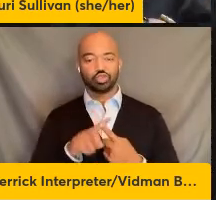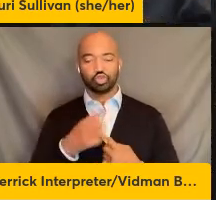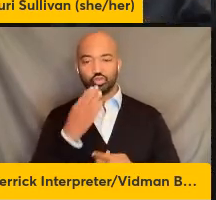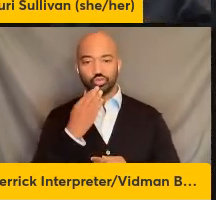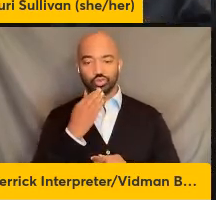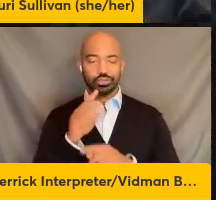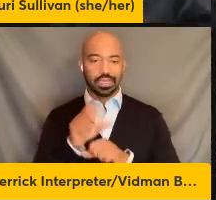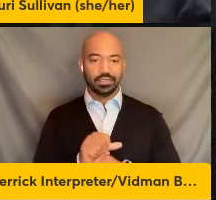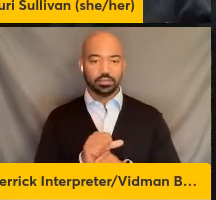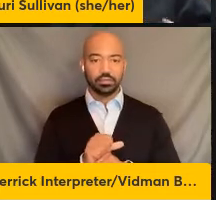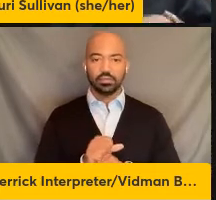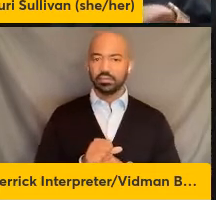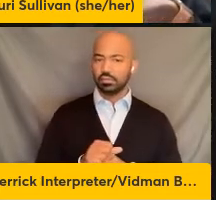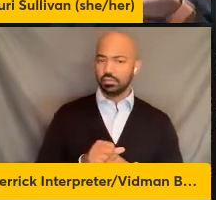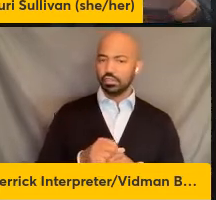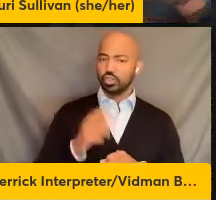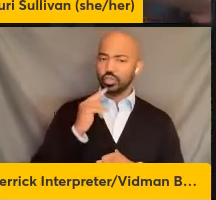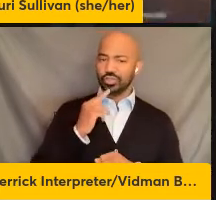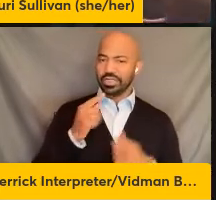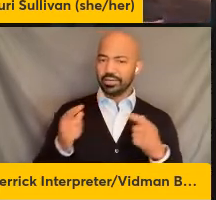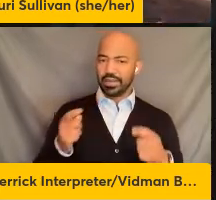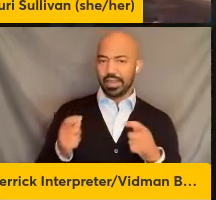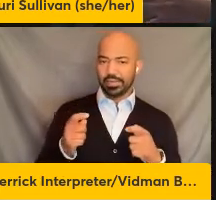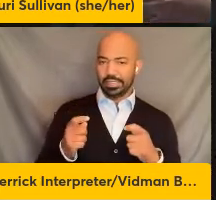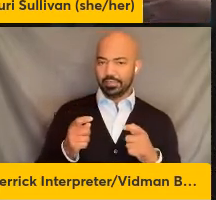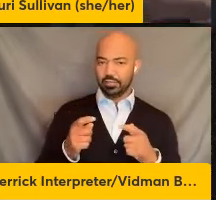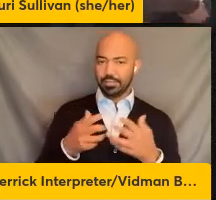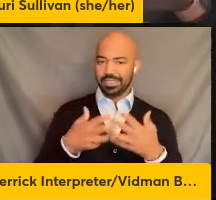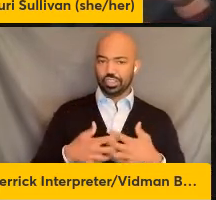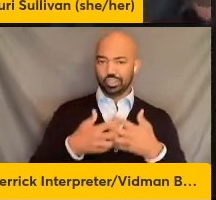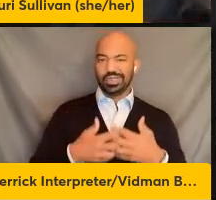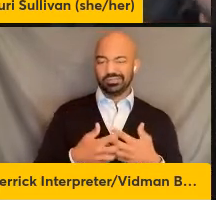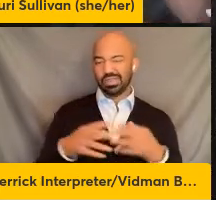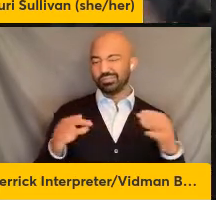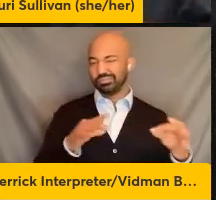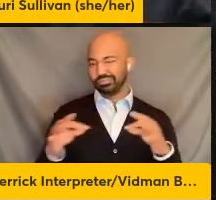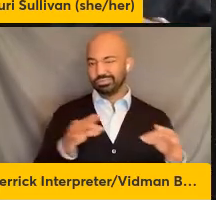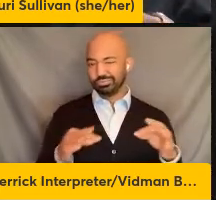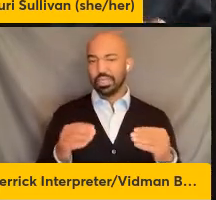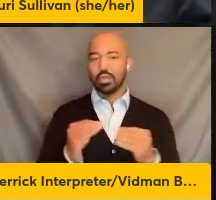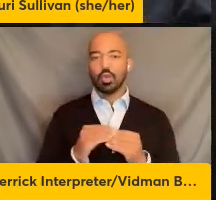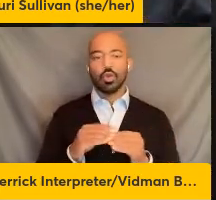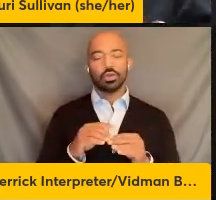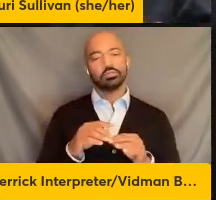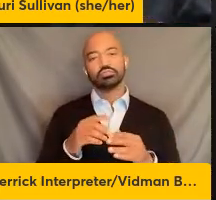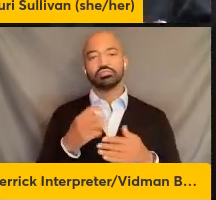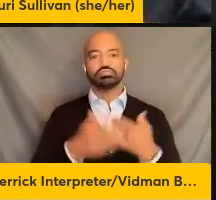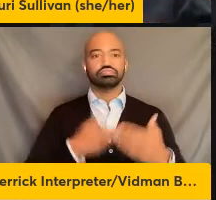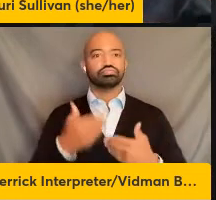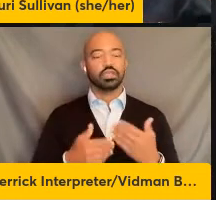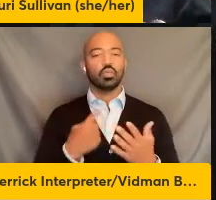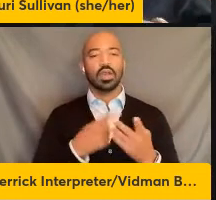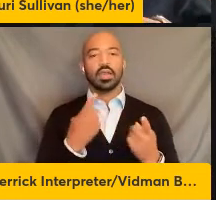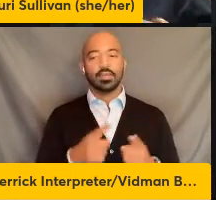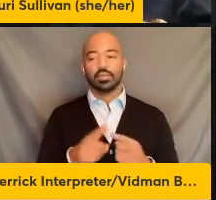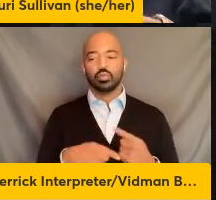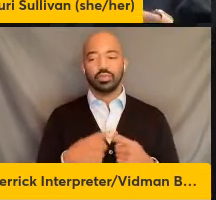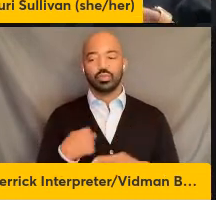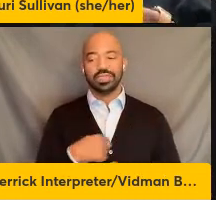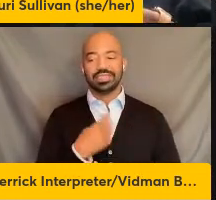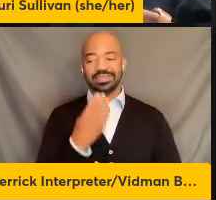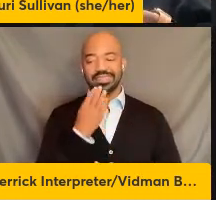nutrient handling machinery? I'll quickly walk you through an overview of what happens when we eat just as a reminder. So when